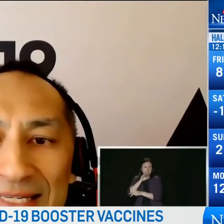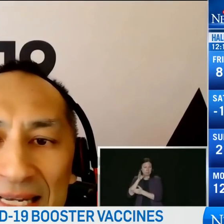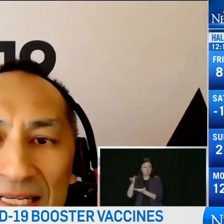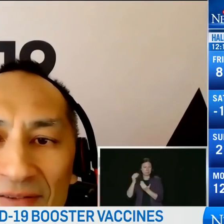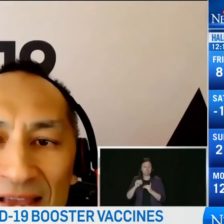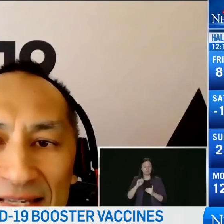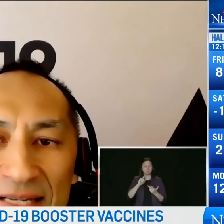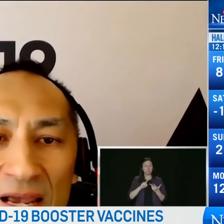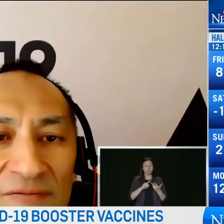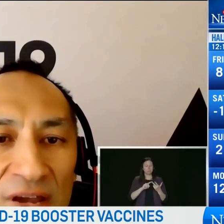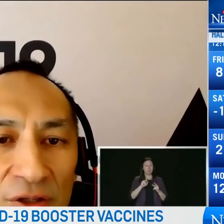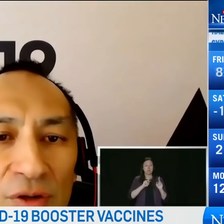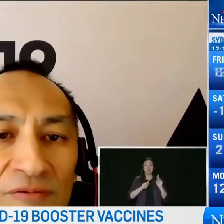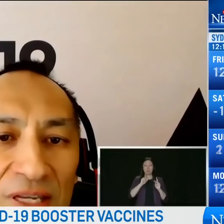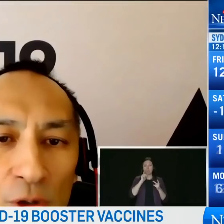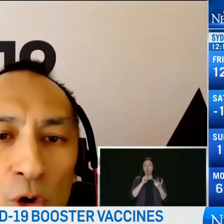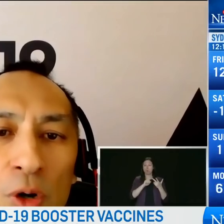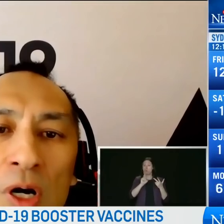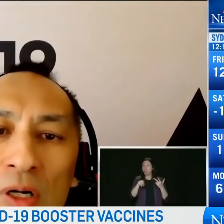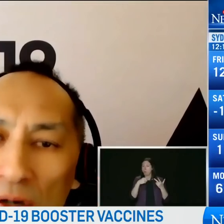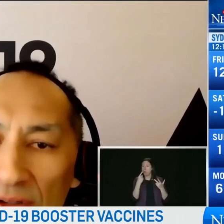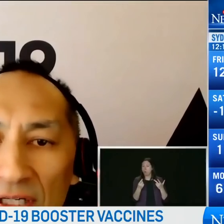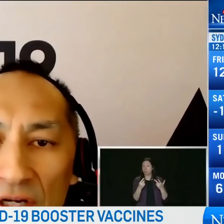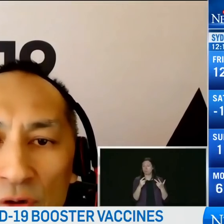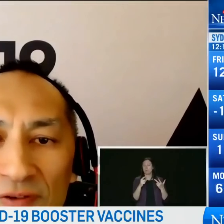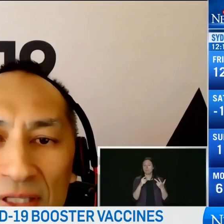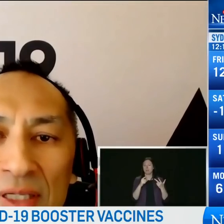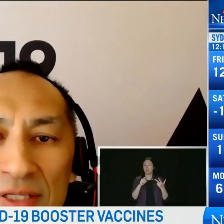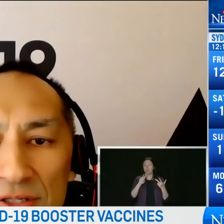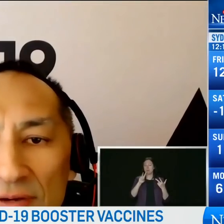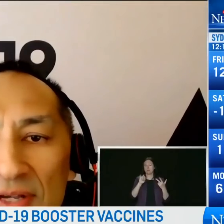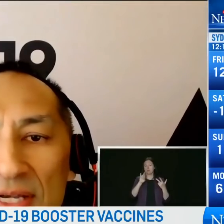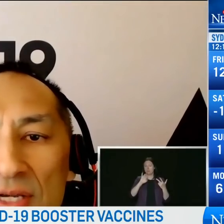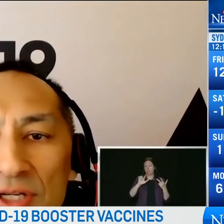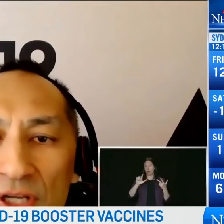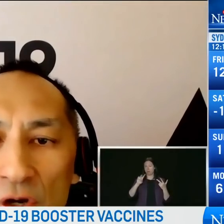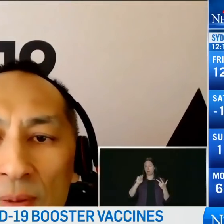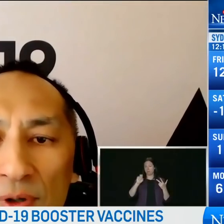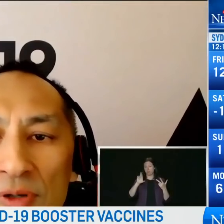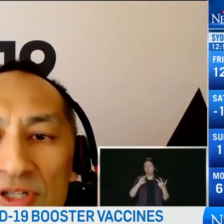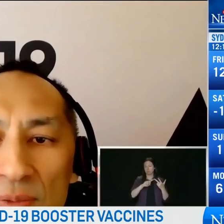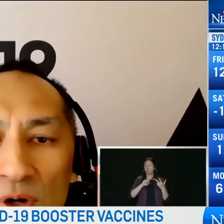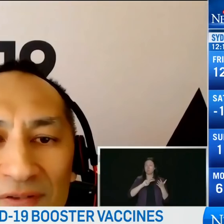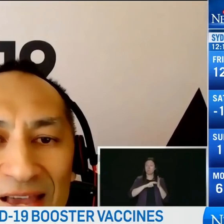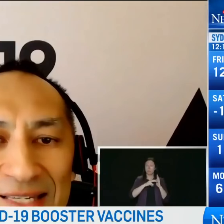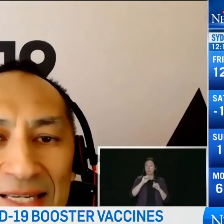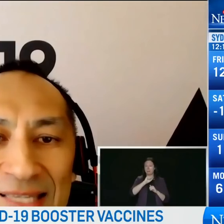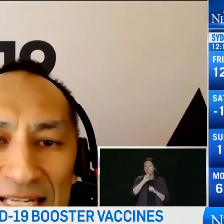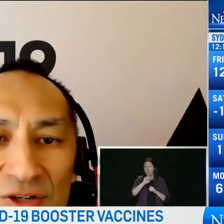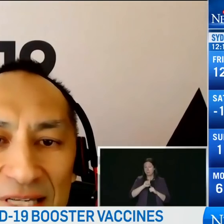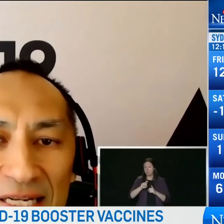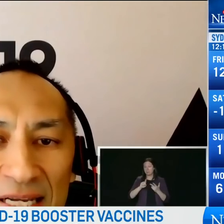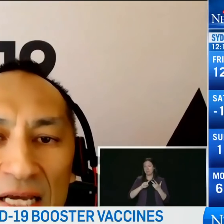CONGREGATE LIVING SETTINGS THAT PROVIDE CARE FOR SENIORS, PEOPLE